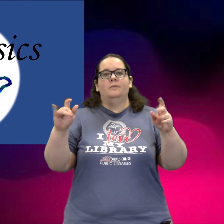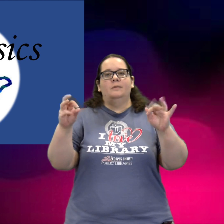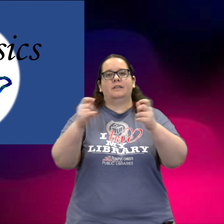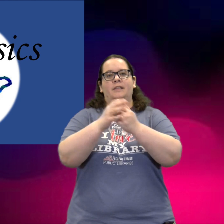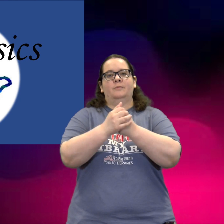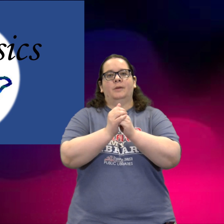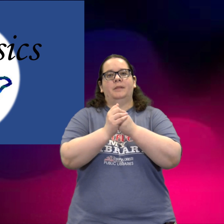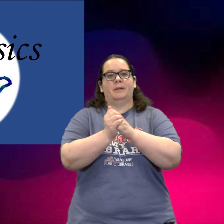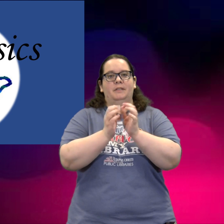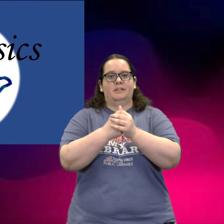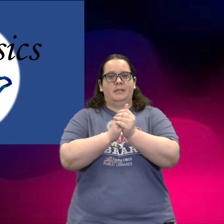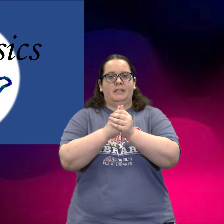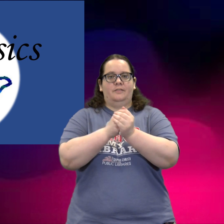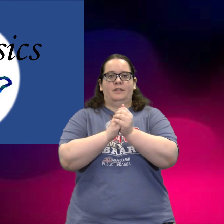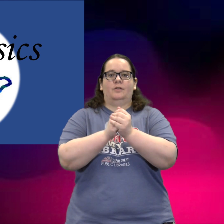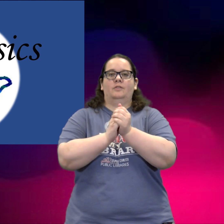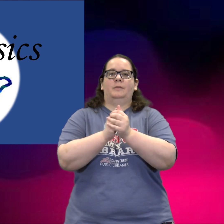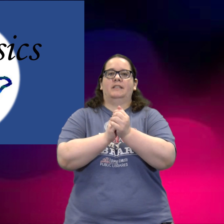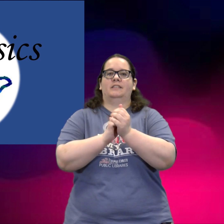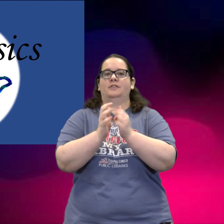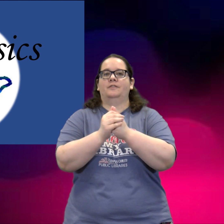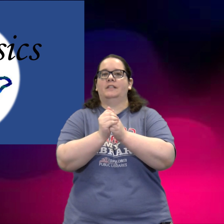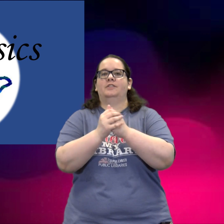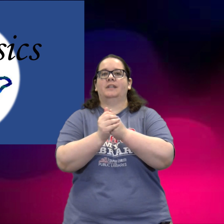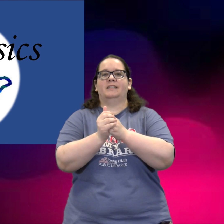wiggle them, warm them up a little bit, if they're cold, because it's no fun to try to